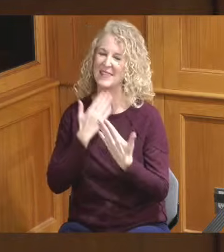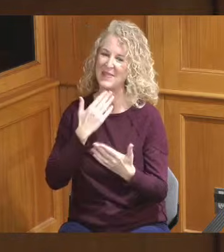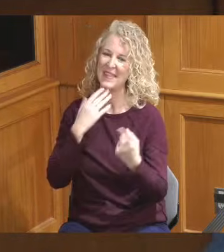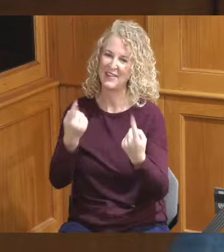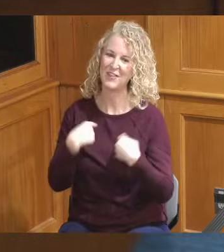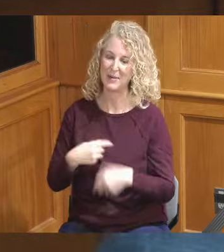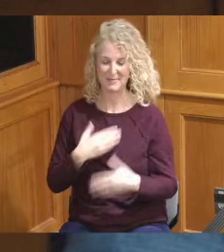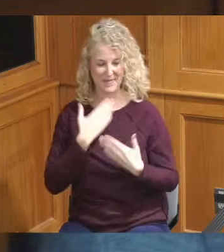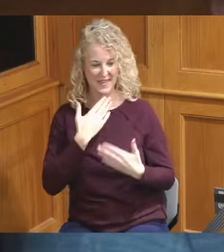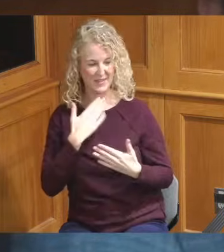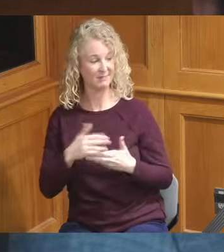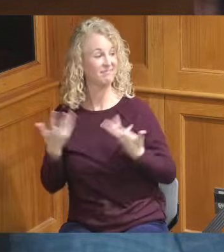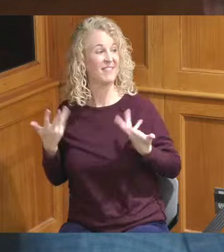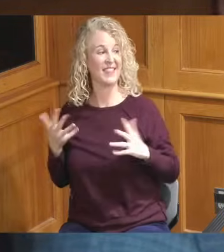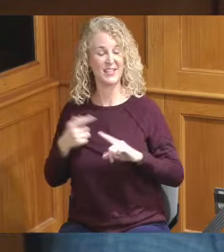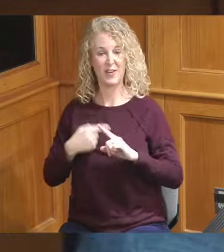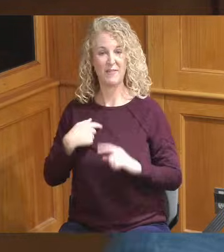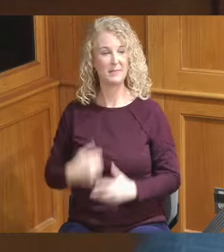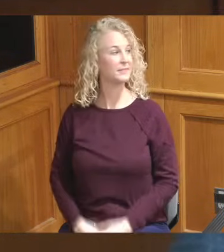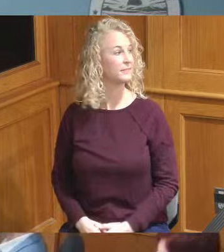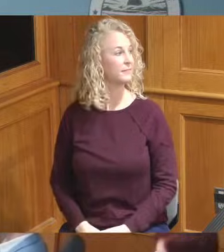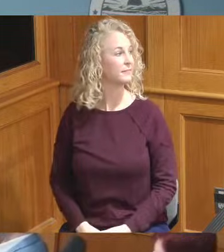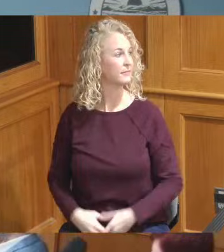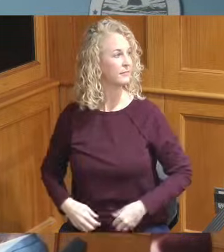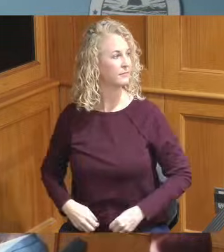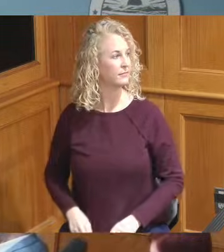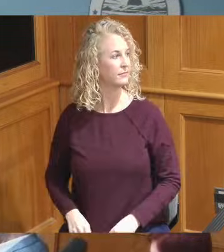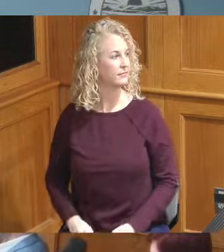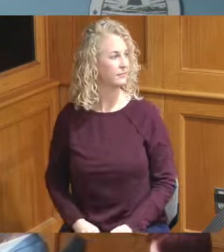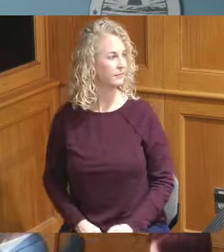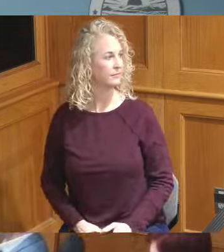being here. That's all I have for you. Where' she say she's from? University of Cincinnati,